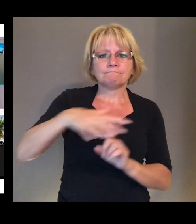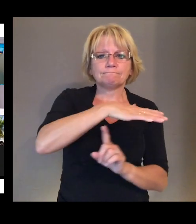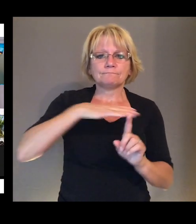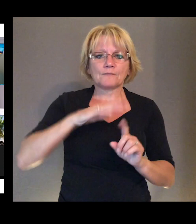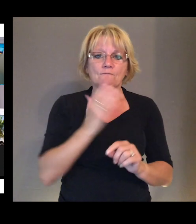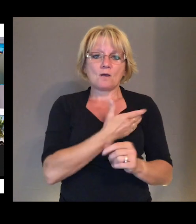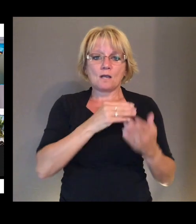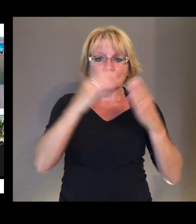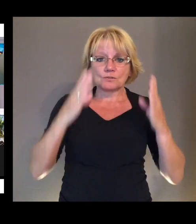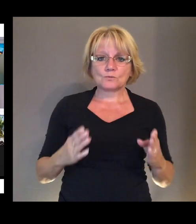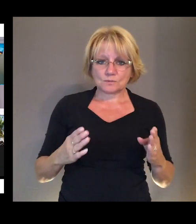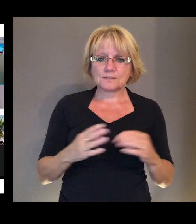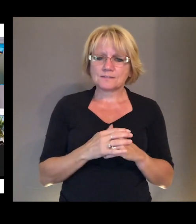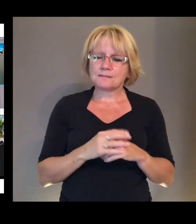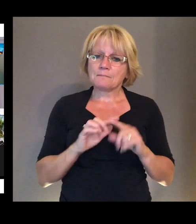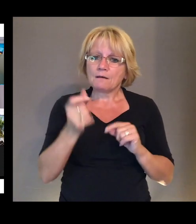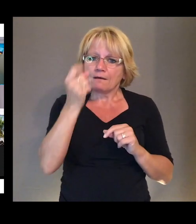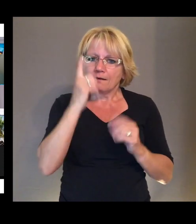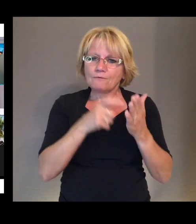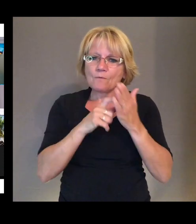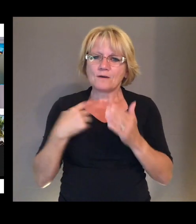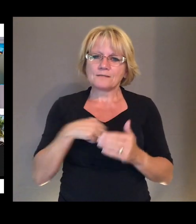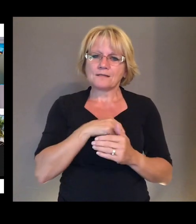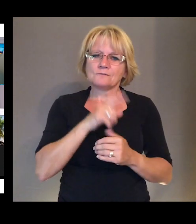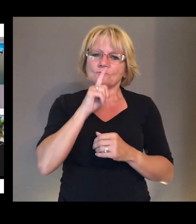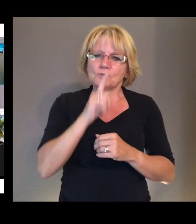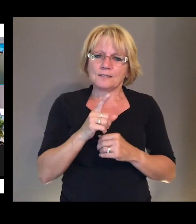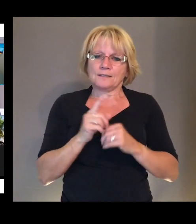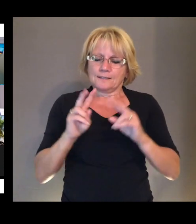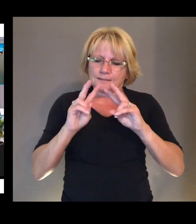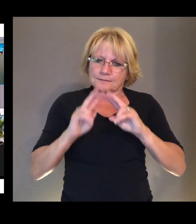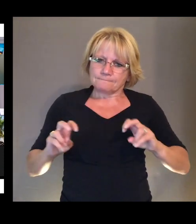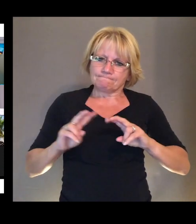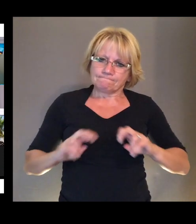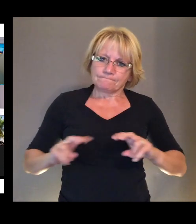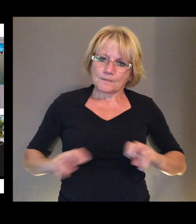But we have to kind of really chime in and break down what that really means as educators